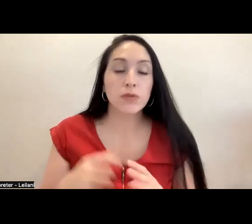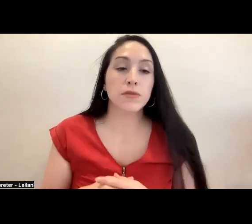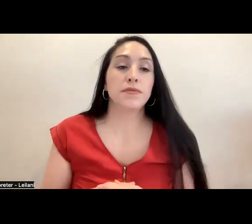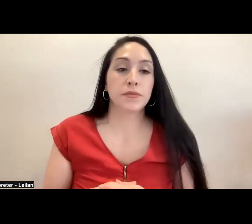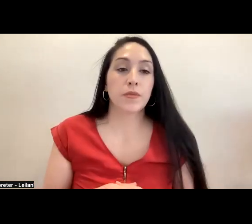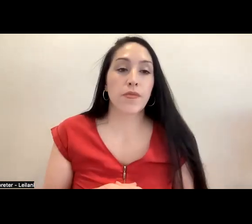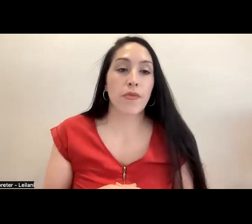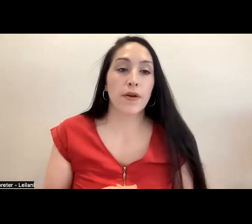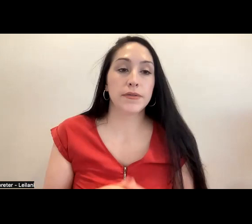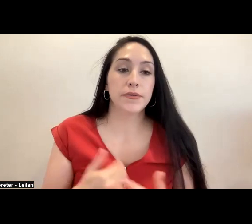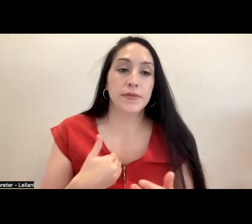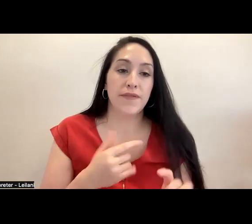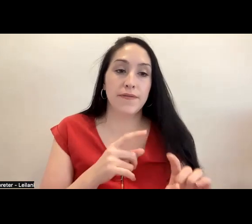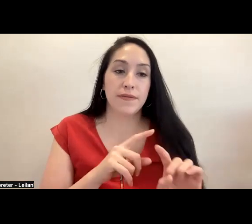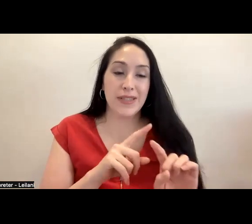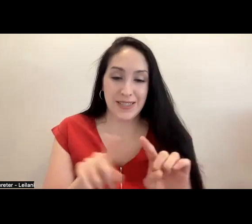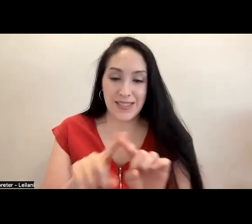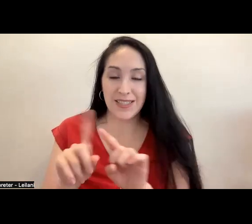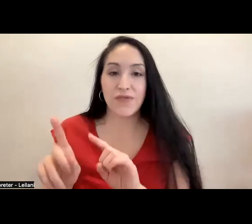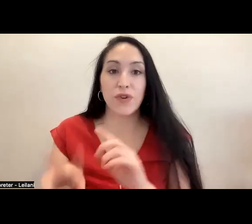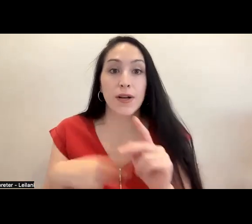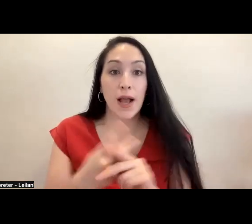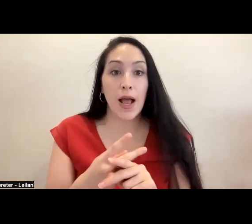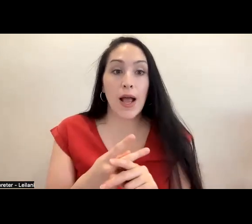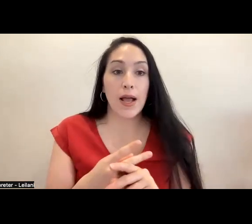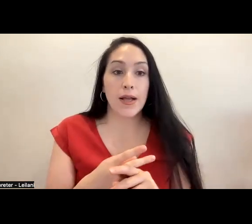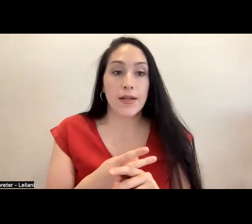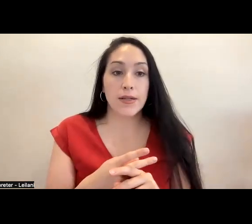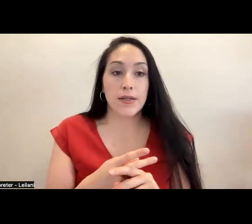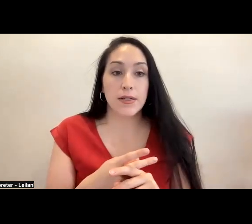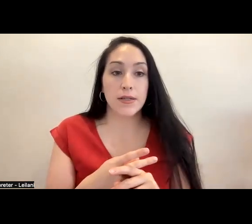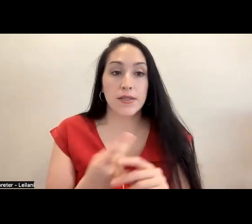in growth. The big difference between those is the modern growth of their be warm, vested